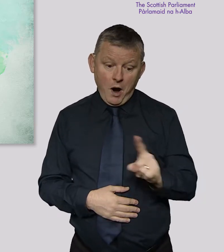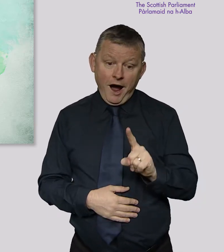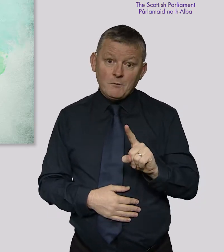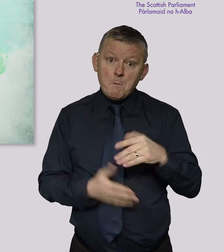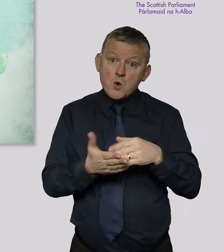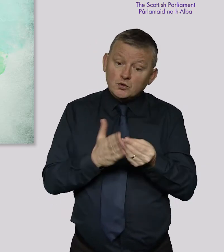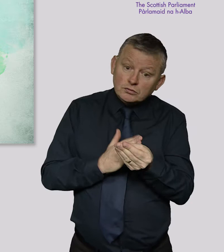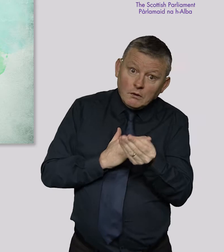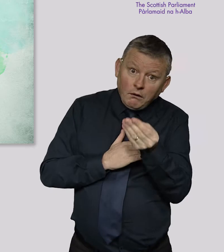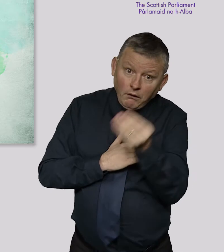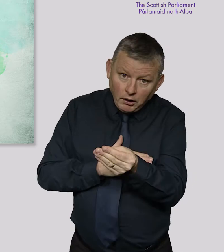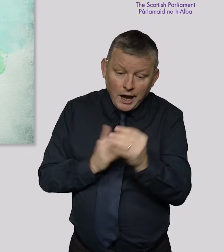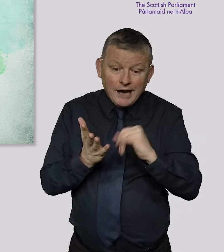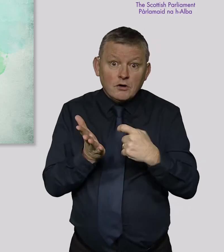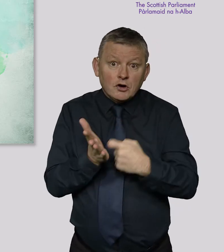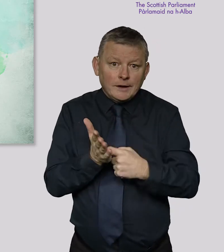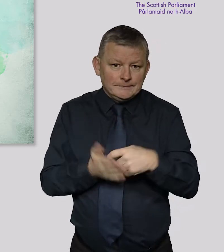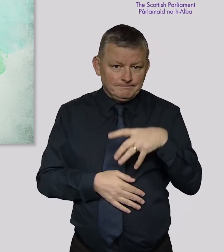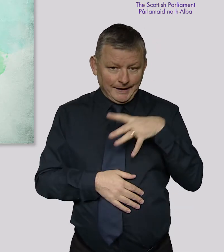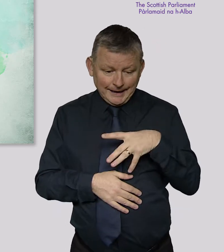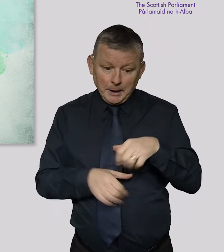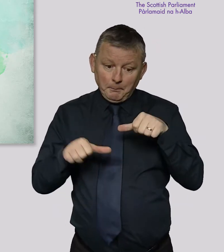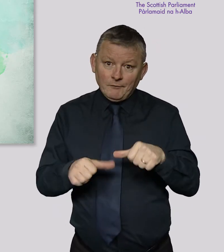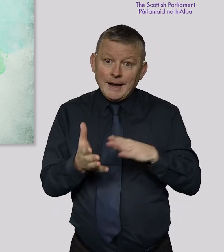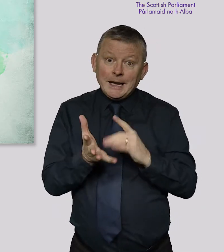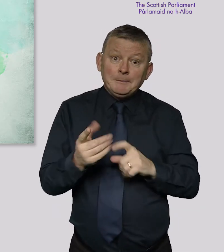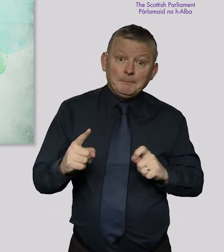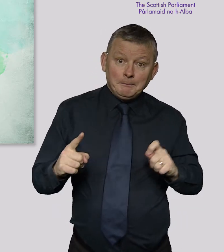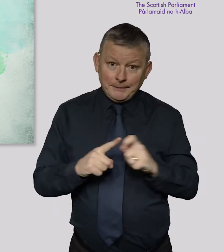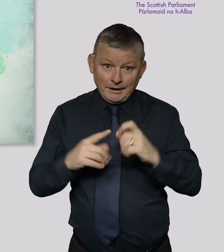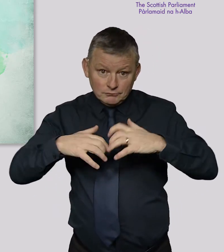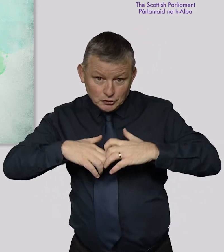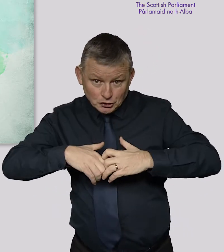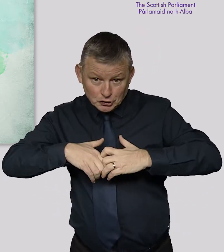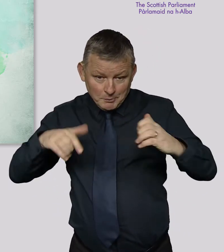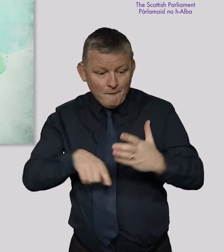A motion to agree the SRR needs to be approved by MSPs in the Chamber